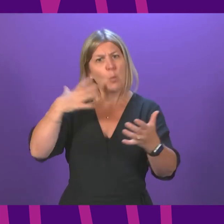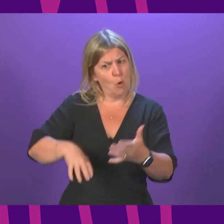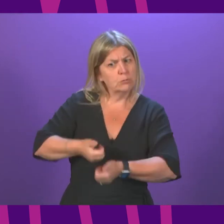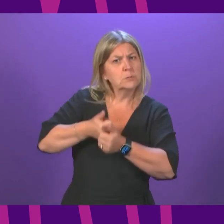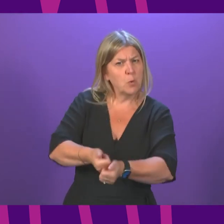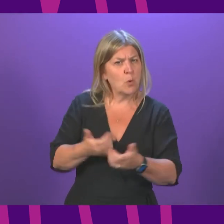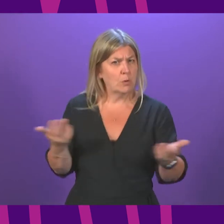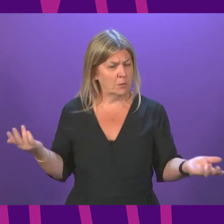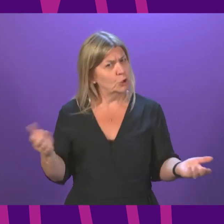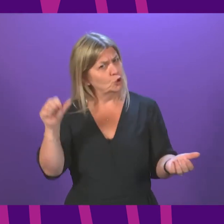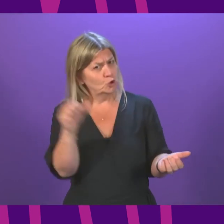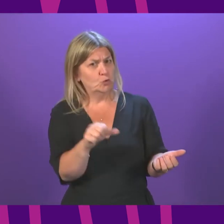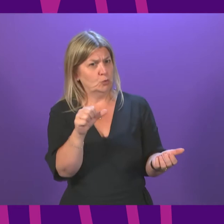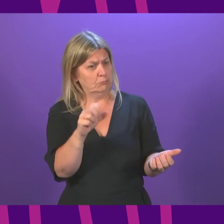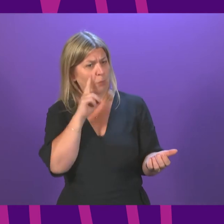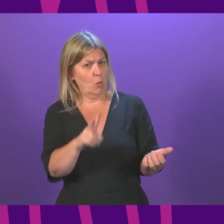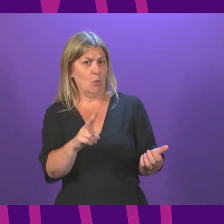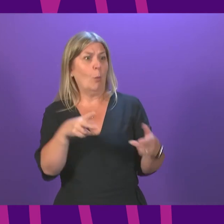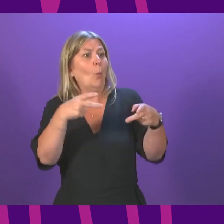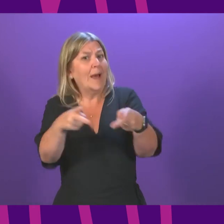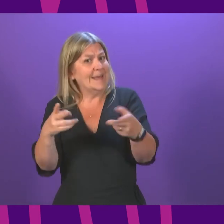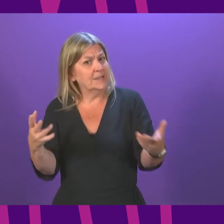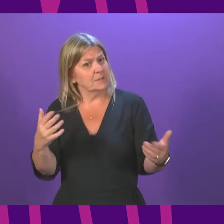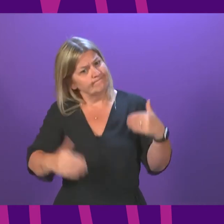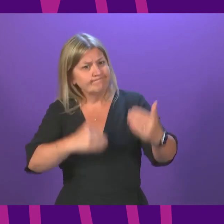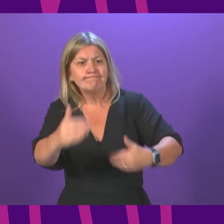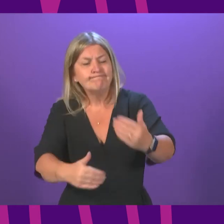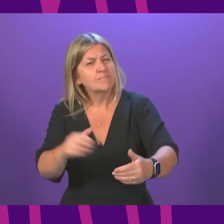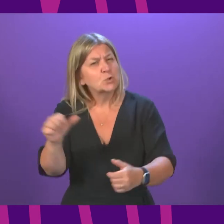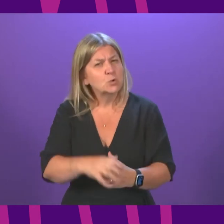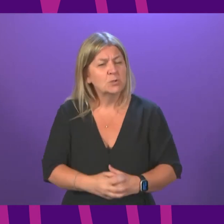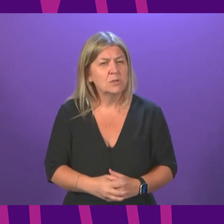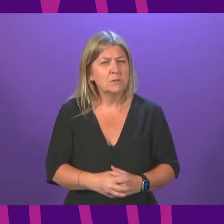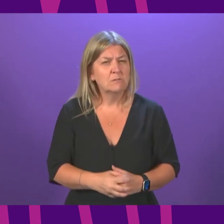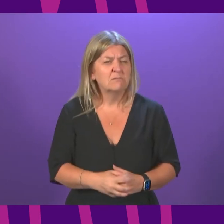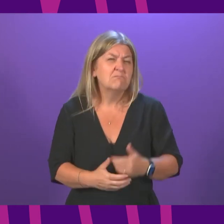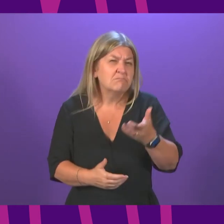looking at measures to drive that forward. Indeed, if we are looking at those future